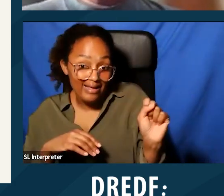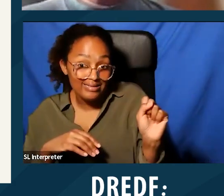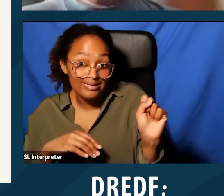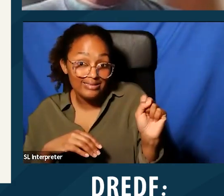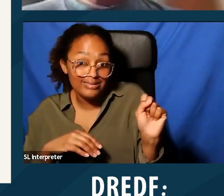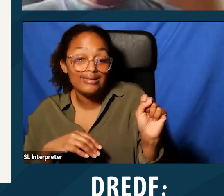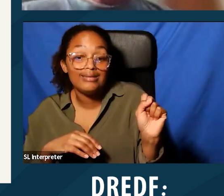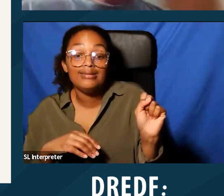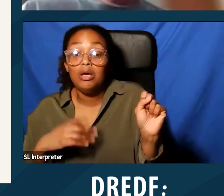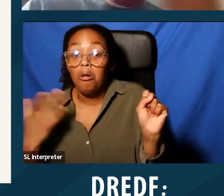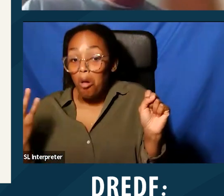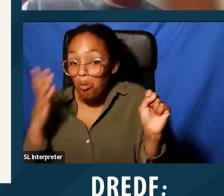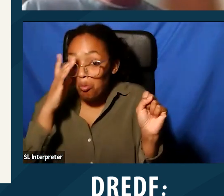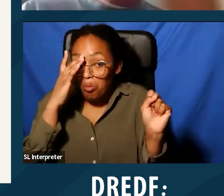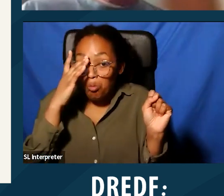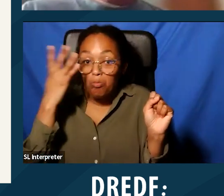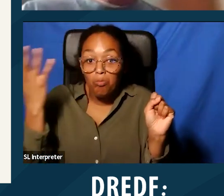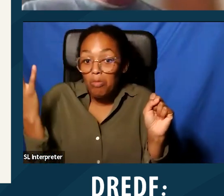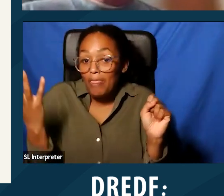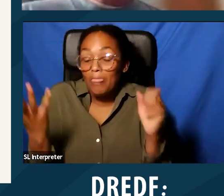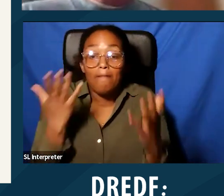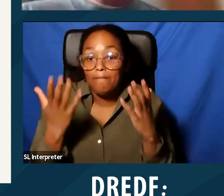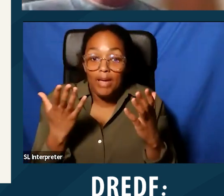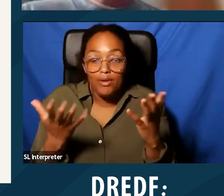us fight back against this governor, right, and that would be the play in